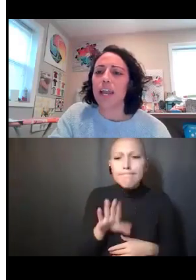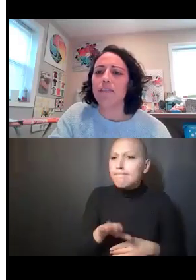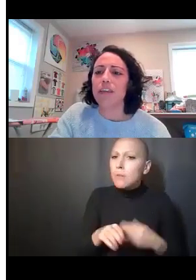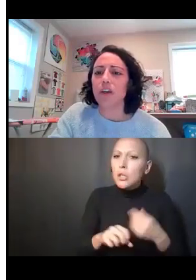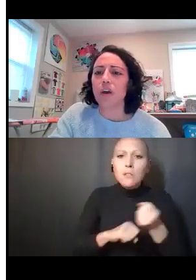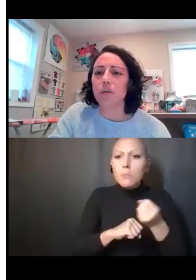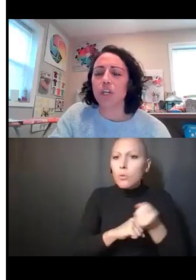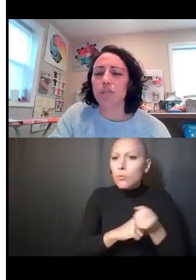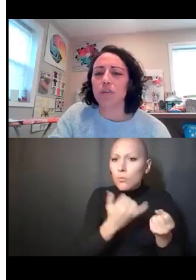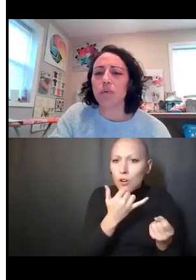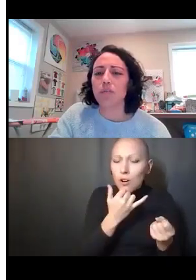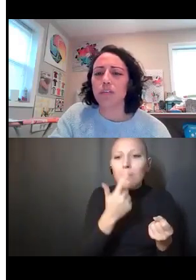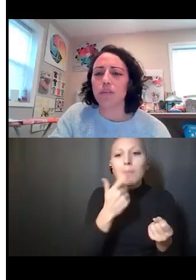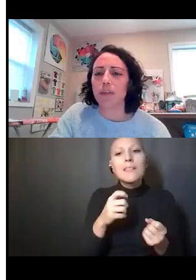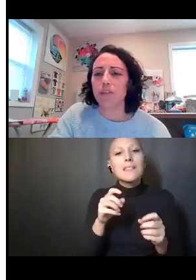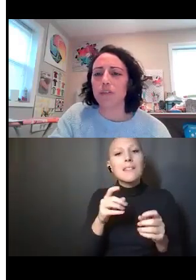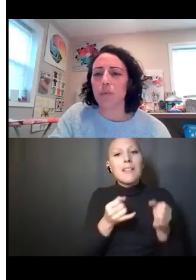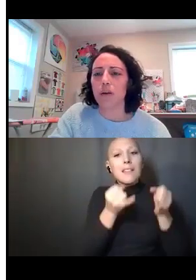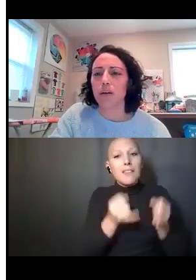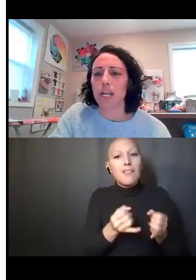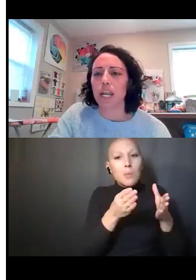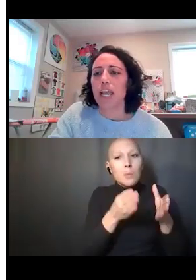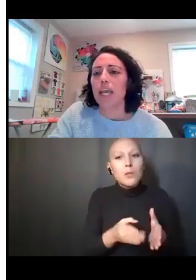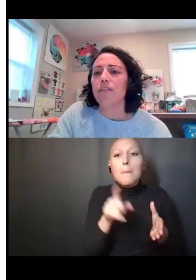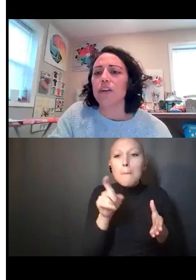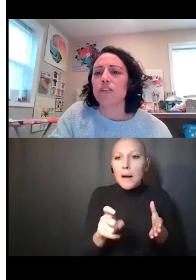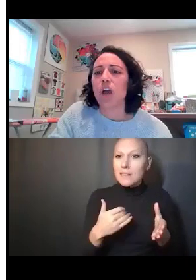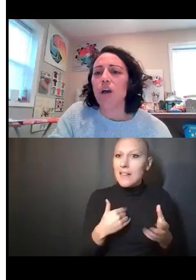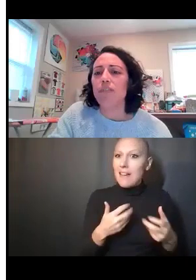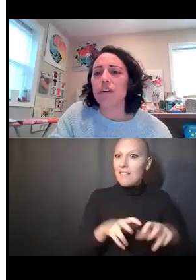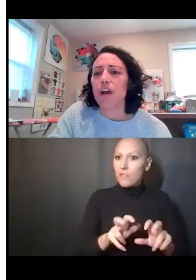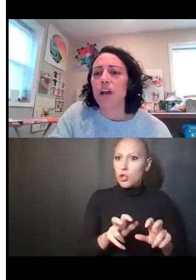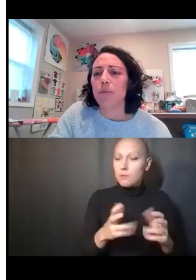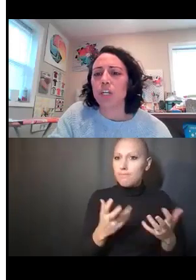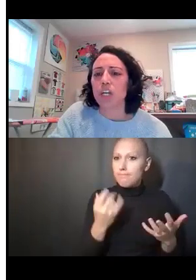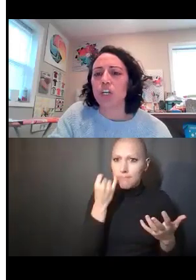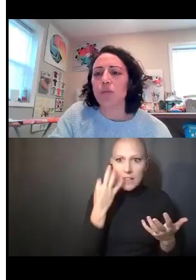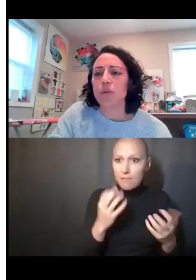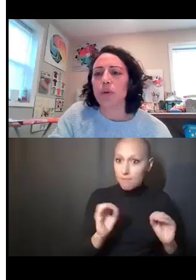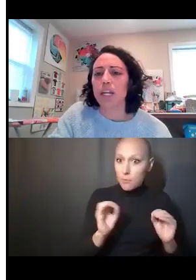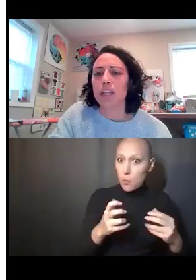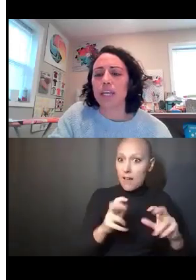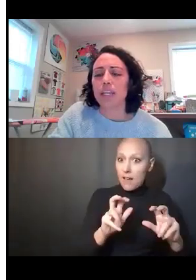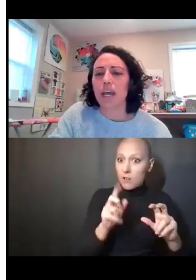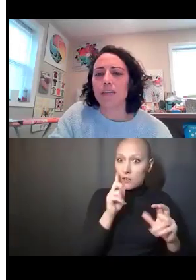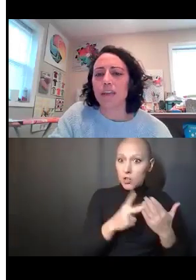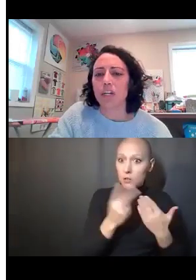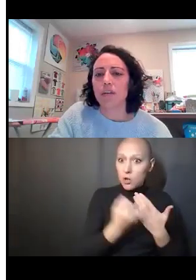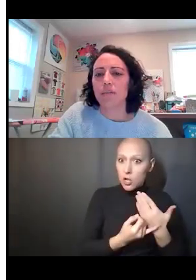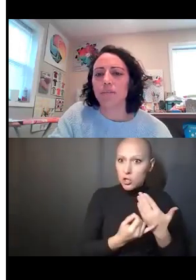and if they don't, we should remove it from other support. If there's no effort on a project should we put it in the in-time section?